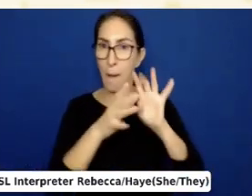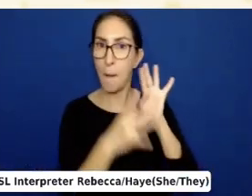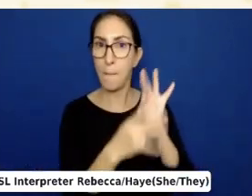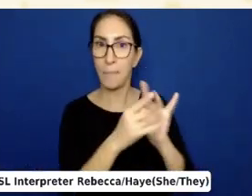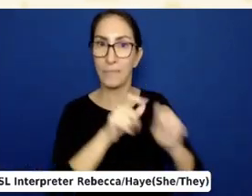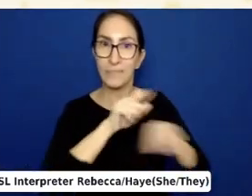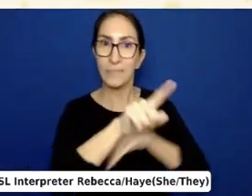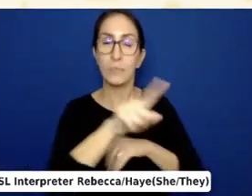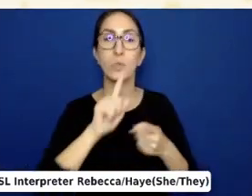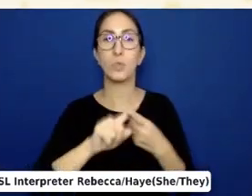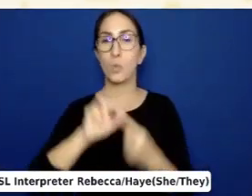OK.